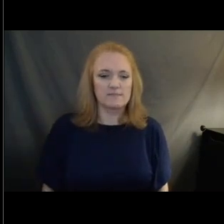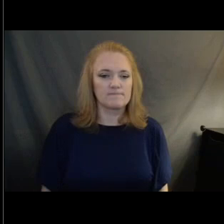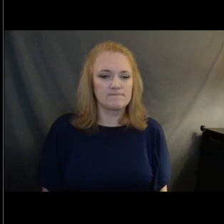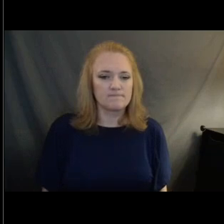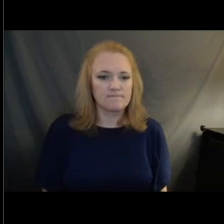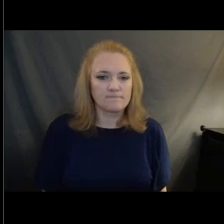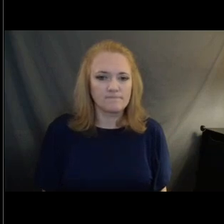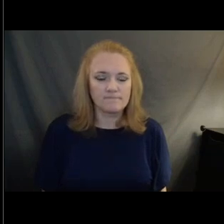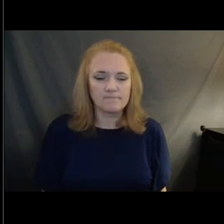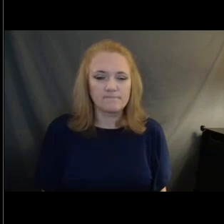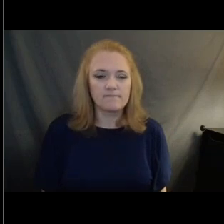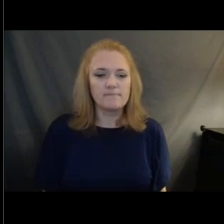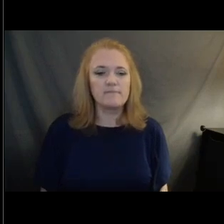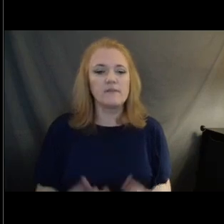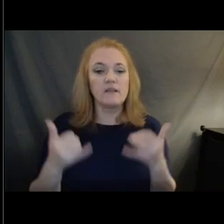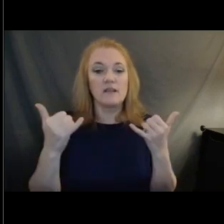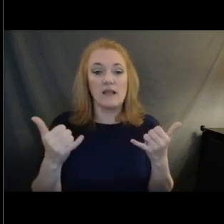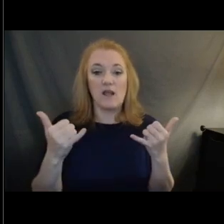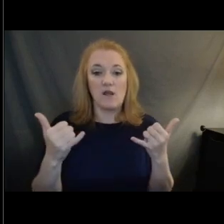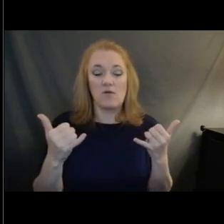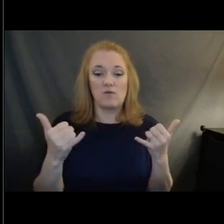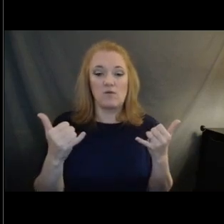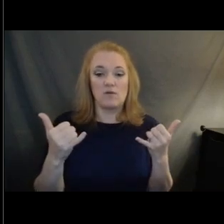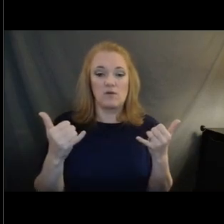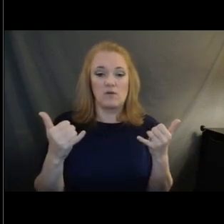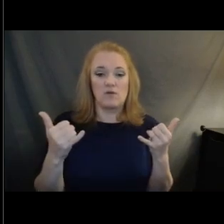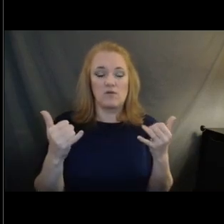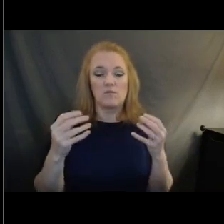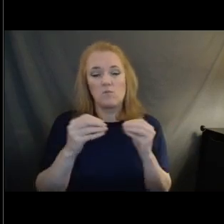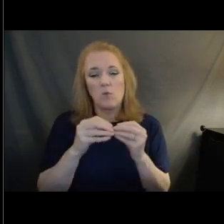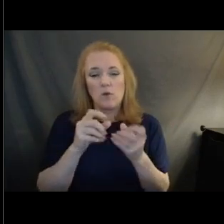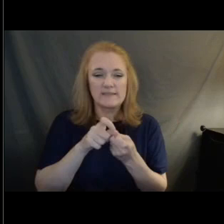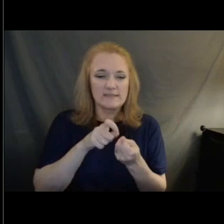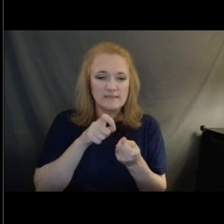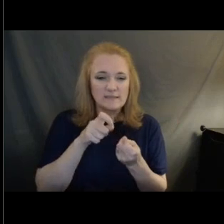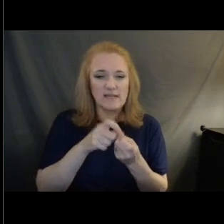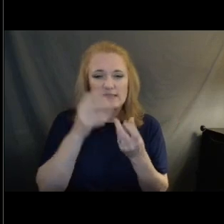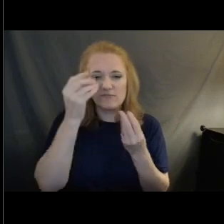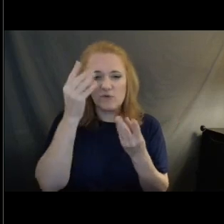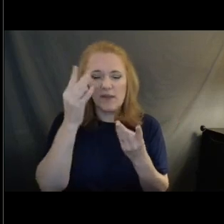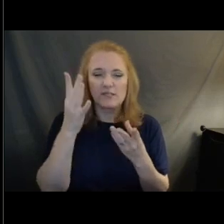So more definitive information can be from some of our shorter term outlooks. For example,